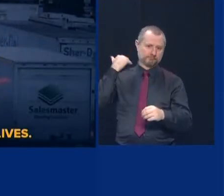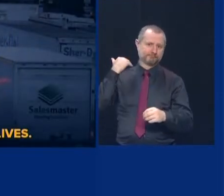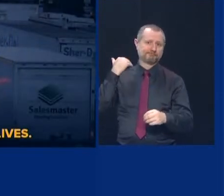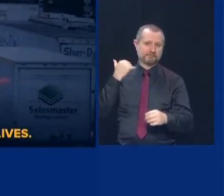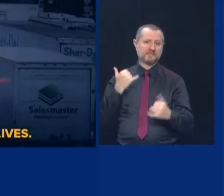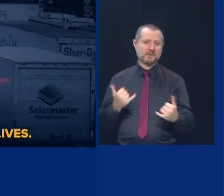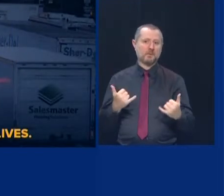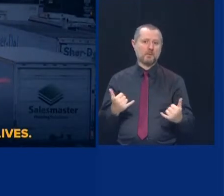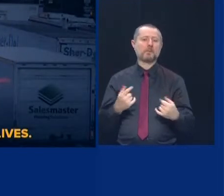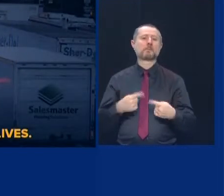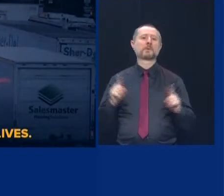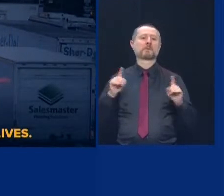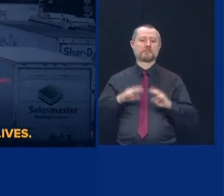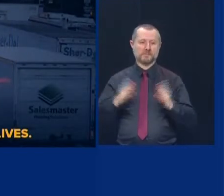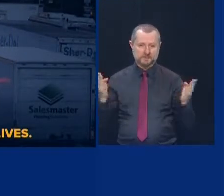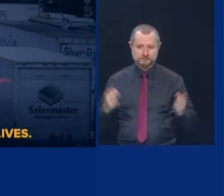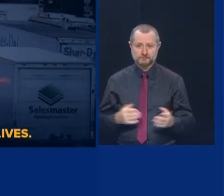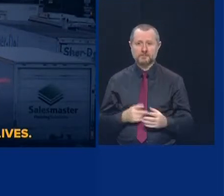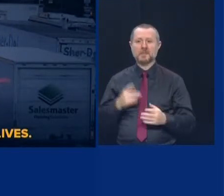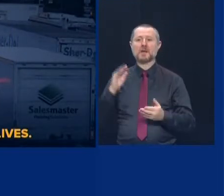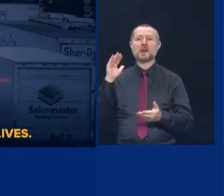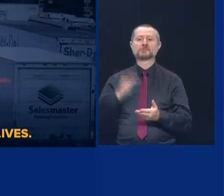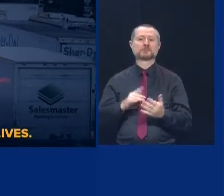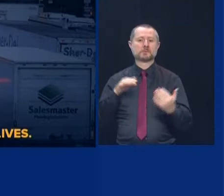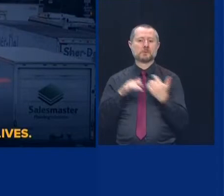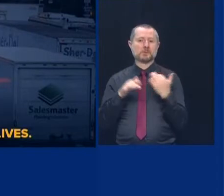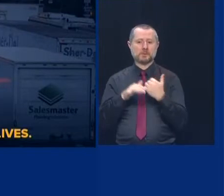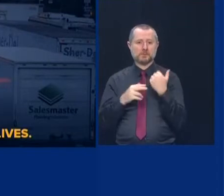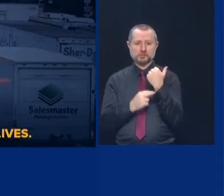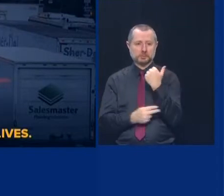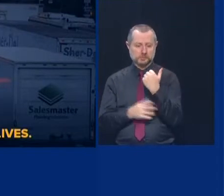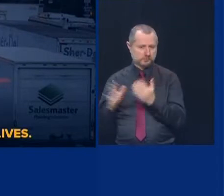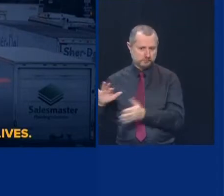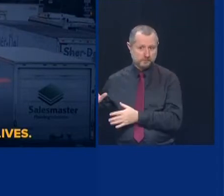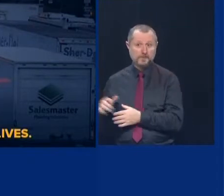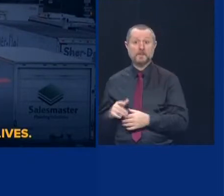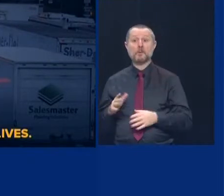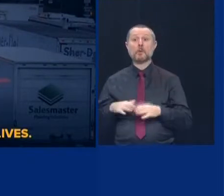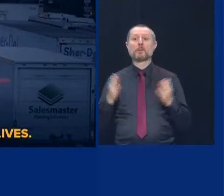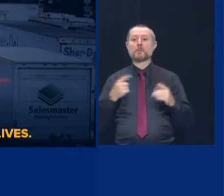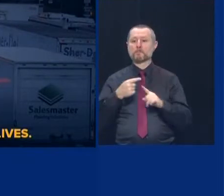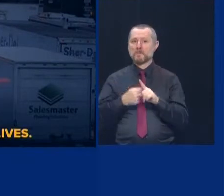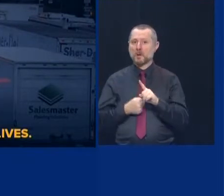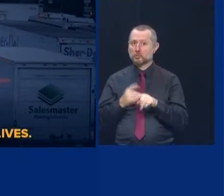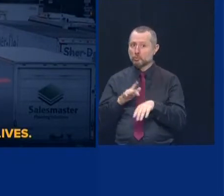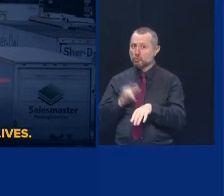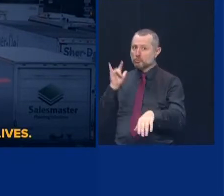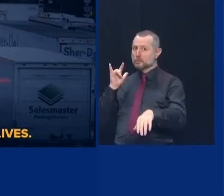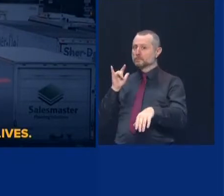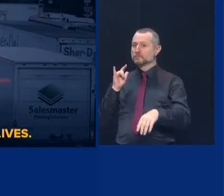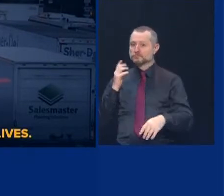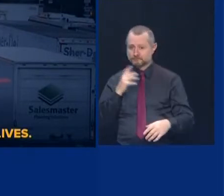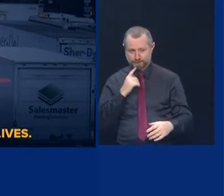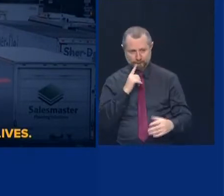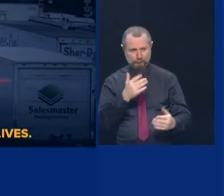DRIVE. IT SHOULD HAVE BEEN DONE DECADES AGO. IT WILL REDUCE THE TRAFFIC ON